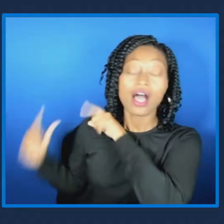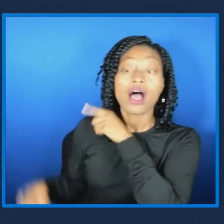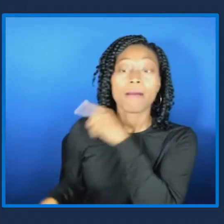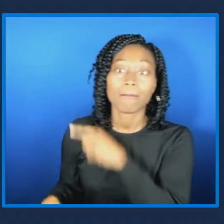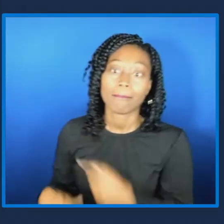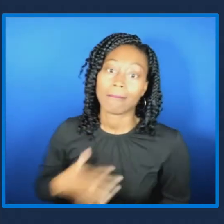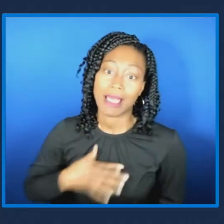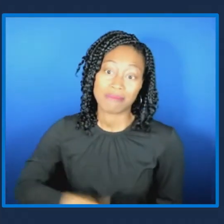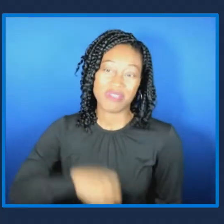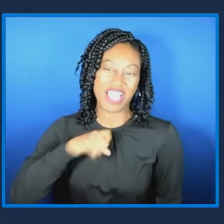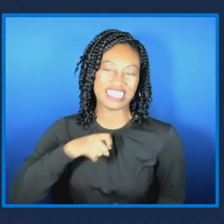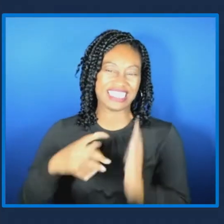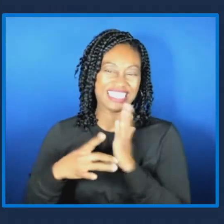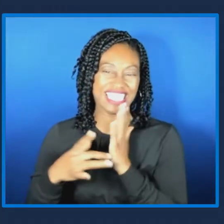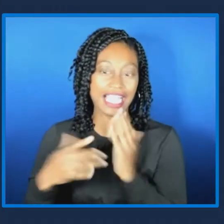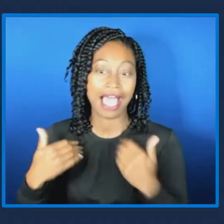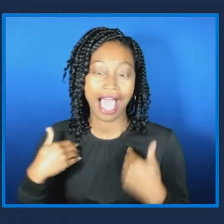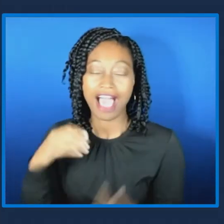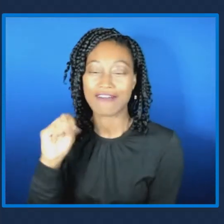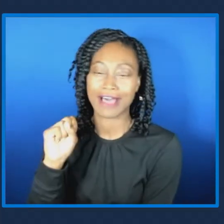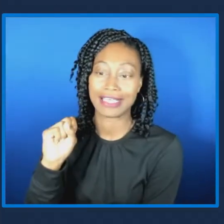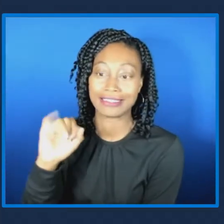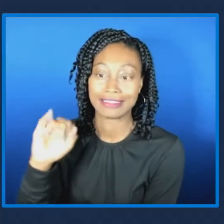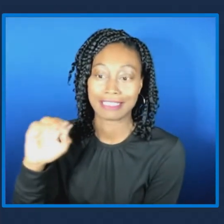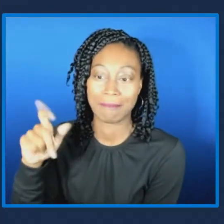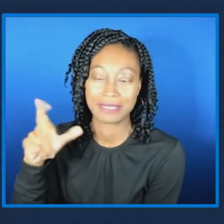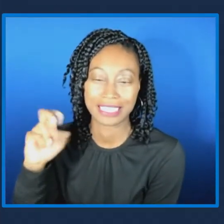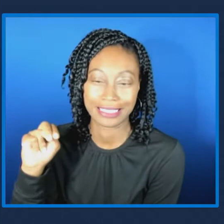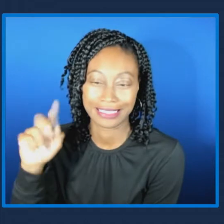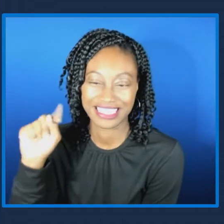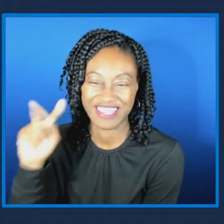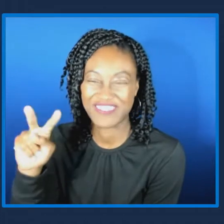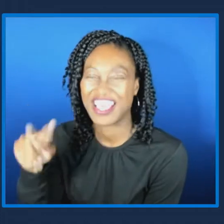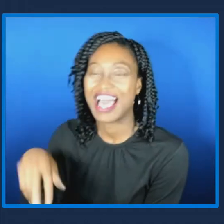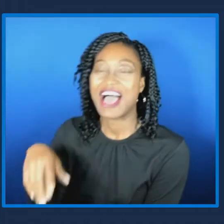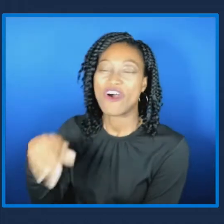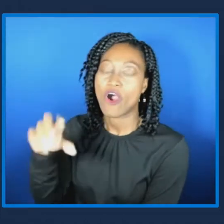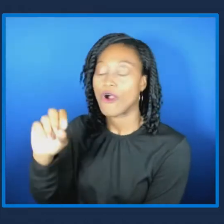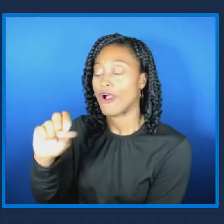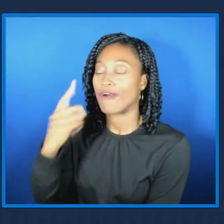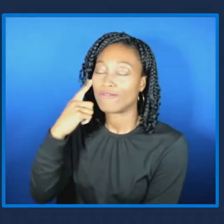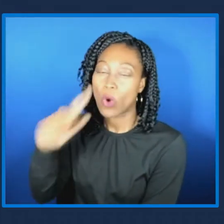I have my Simpsons character of professor Stephen Hawking which I a grabbed, well,